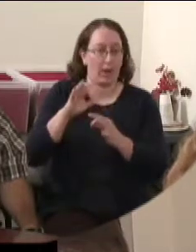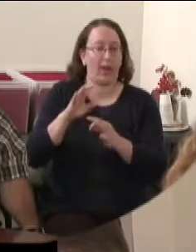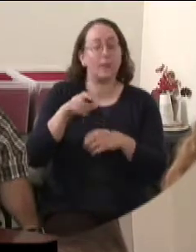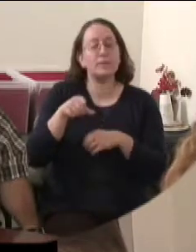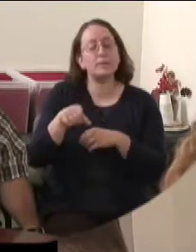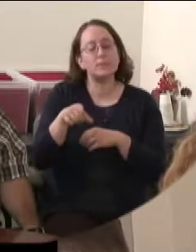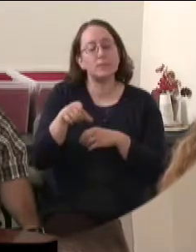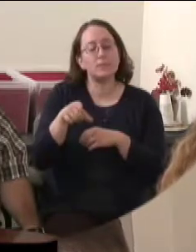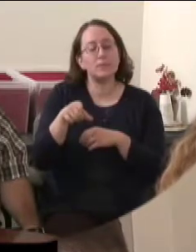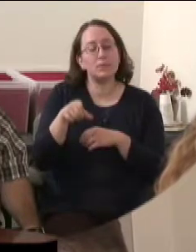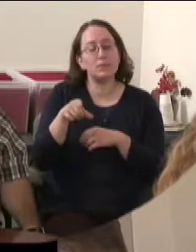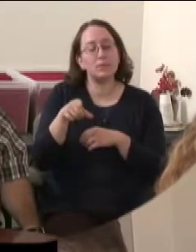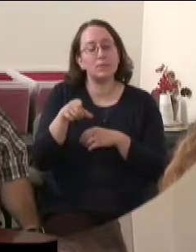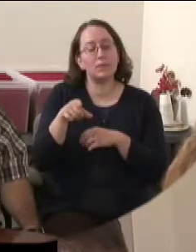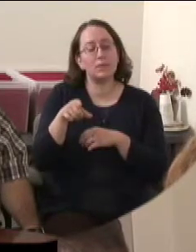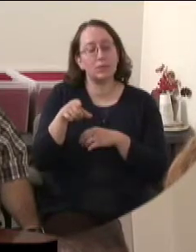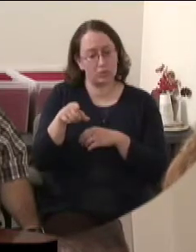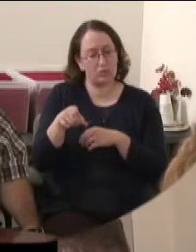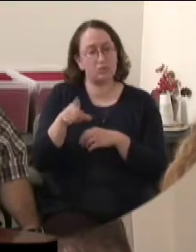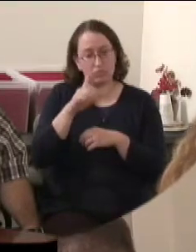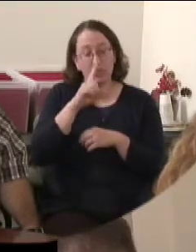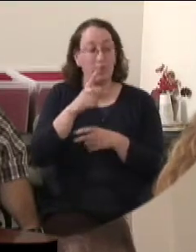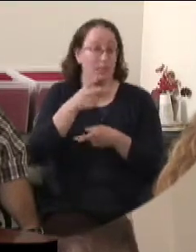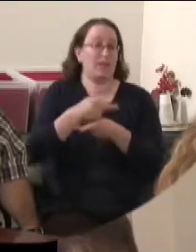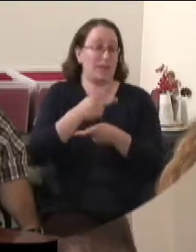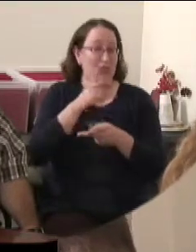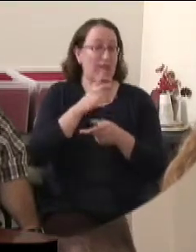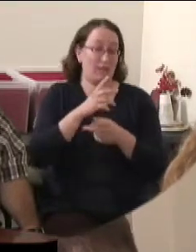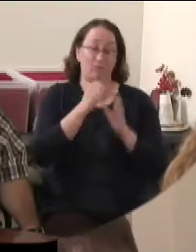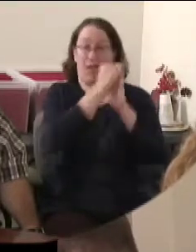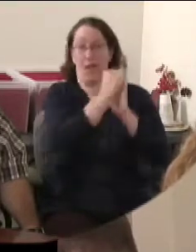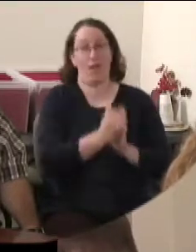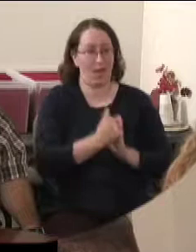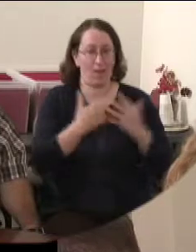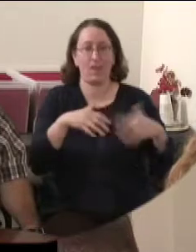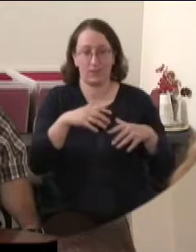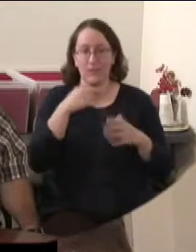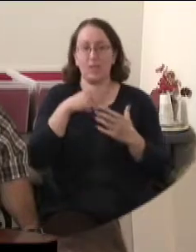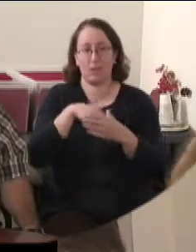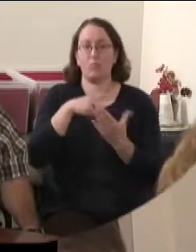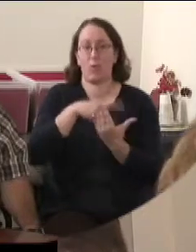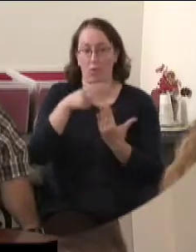She's been able to keep the straight A's in her program.